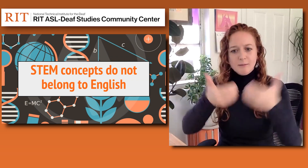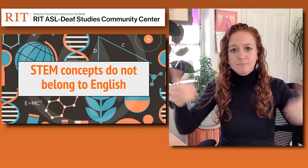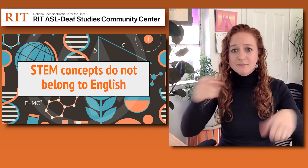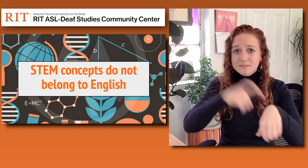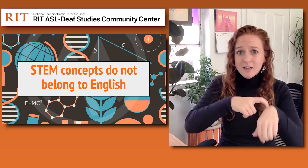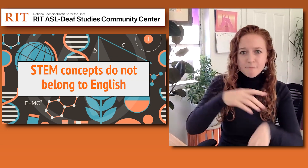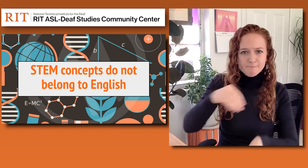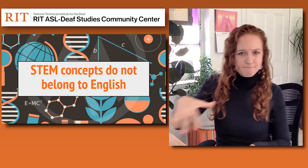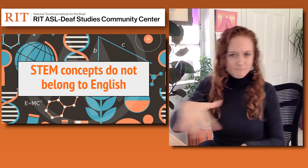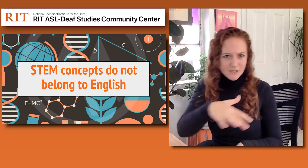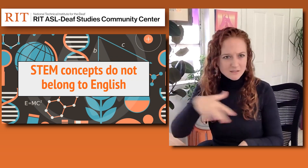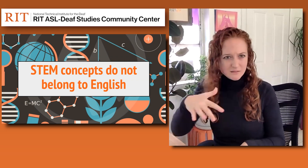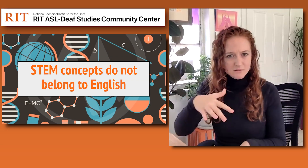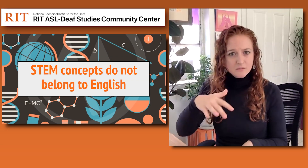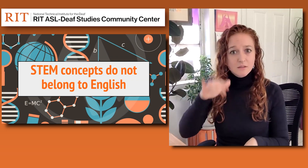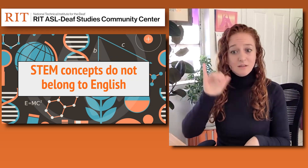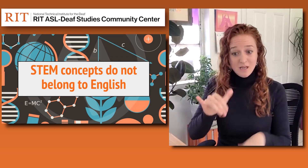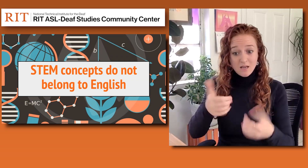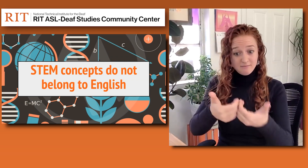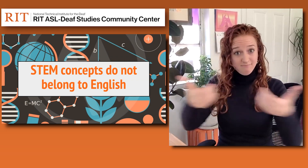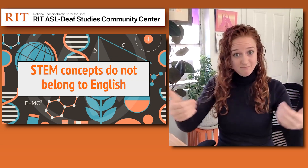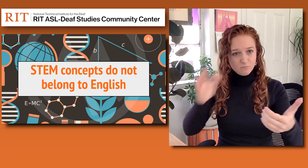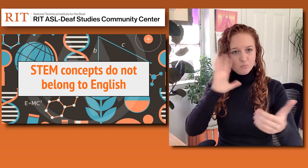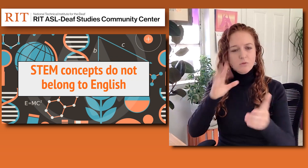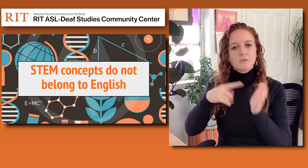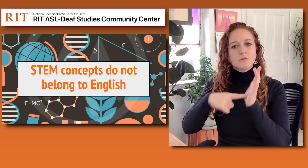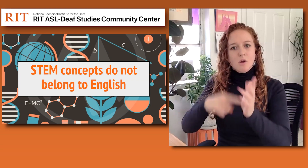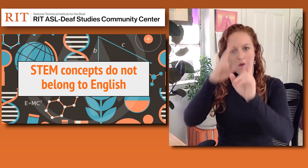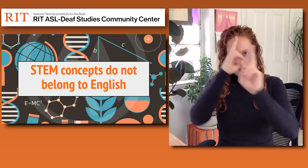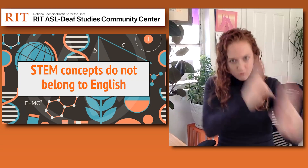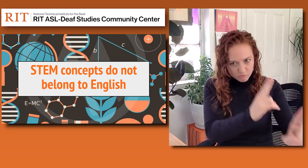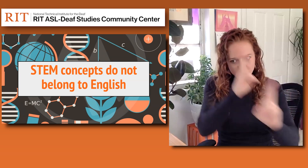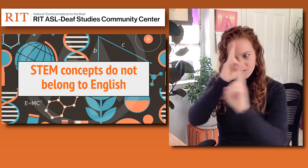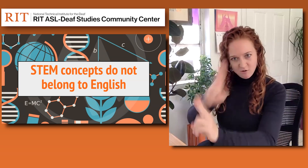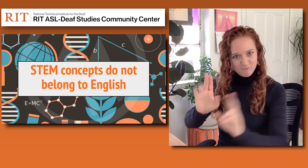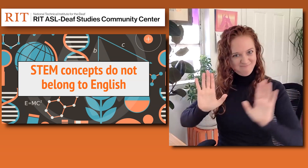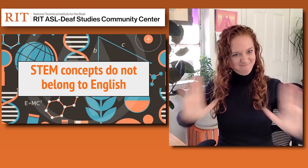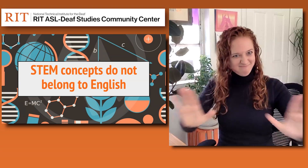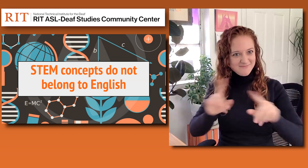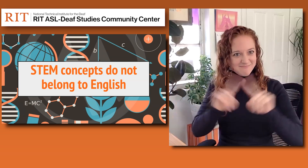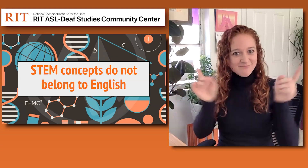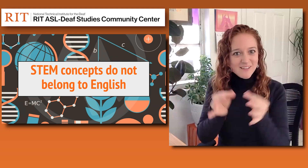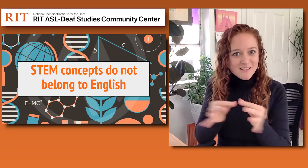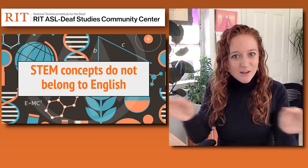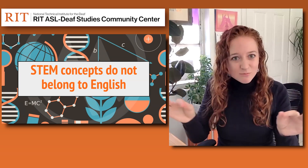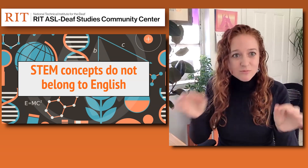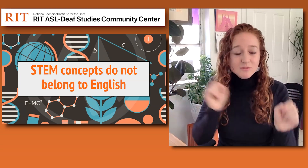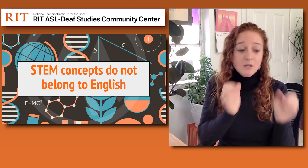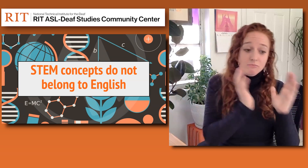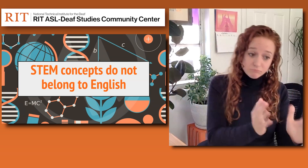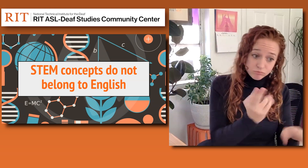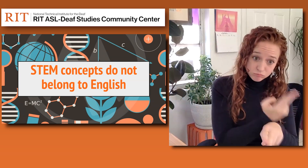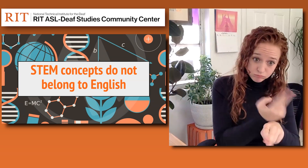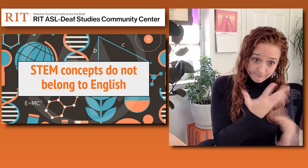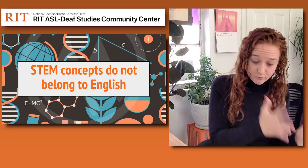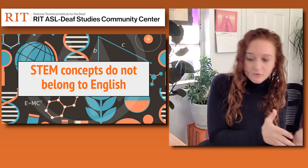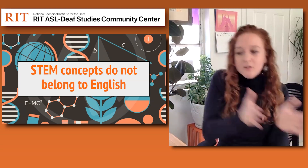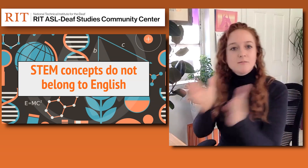for English and those concepts in the STEM fields and ASL and those concepts. Both languages deserve to be honored,